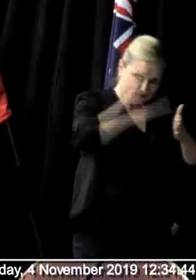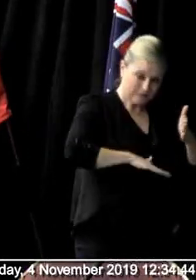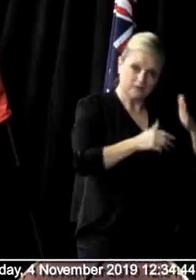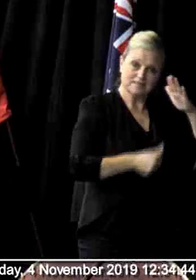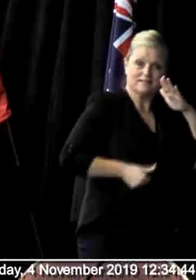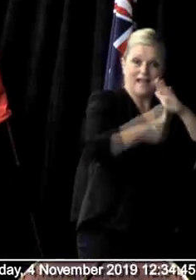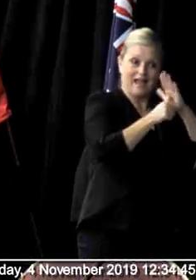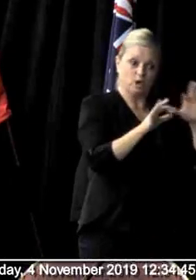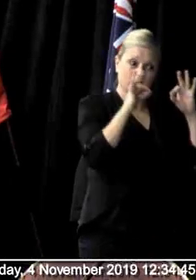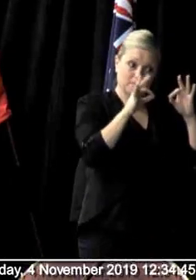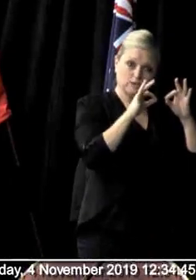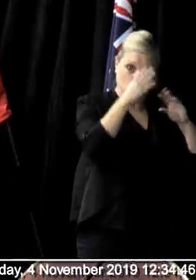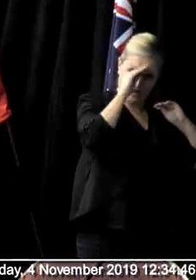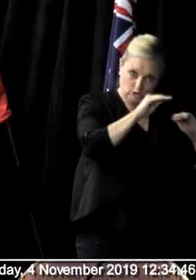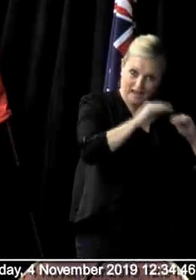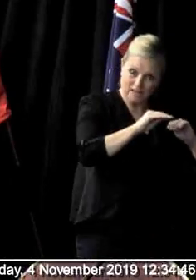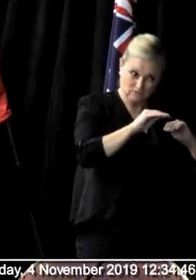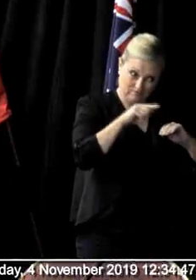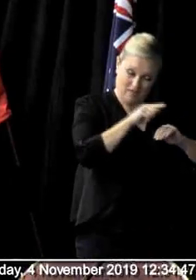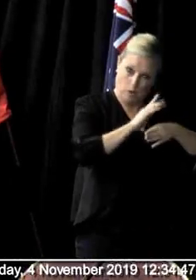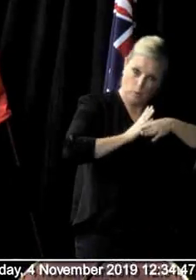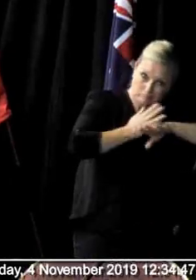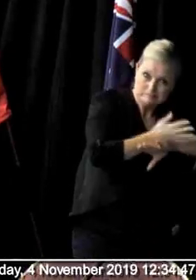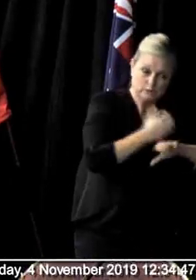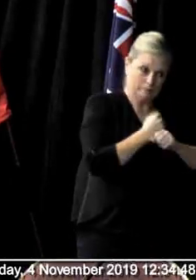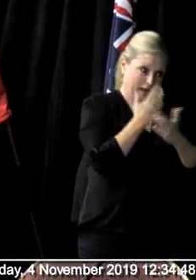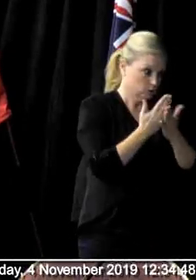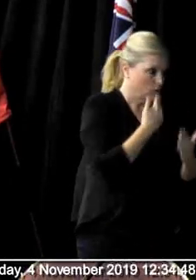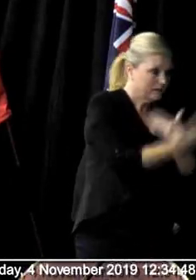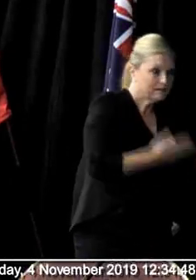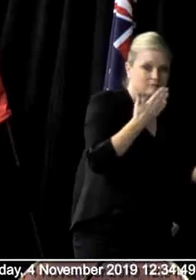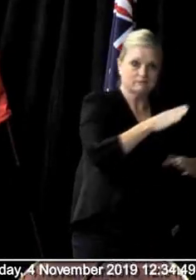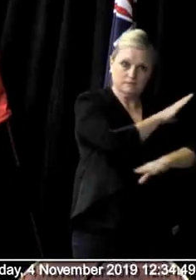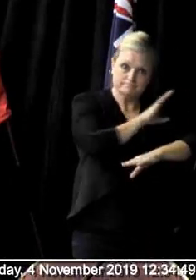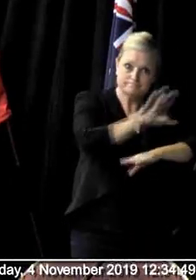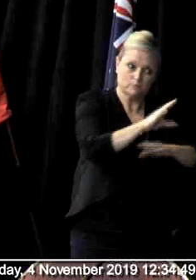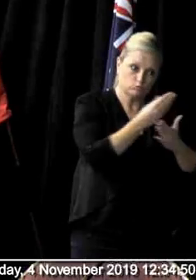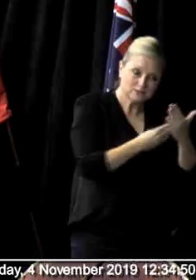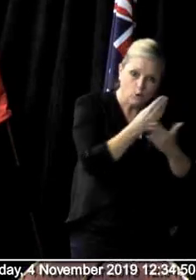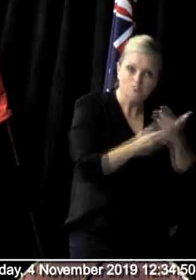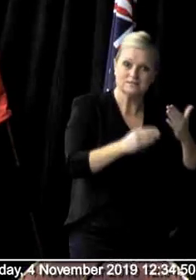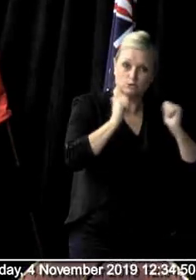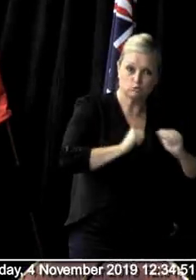working tirelessly to make sure that the teachers had the resources to support the children? Absolutely.